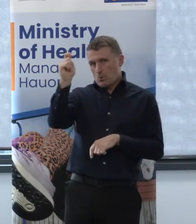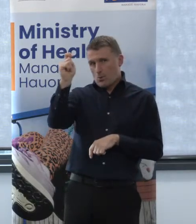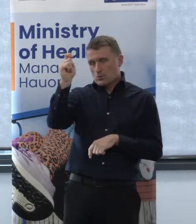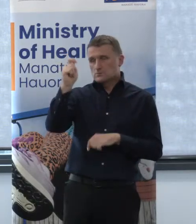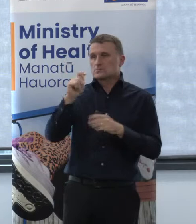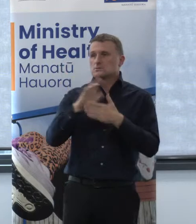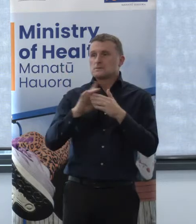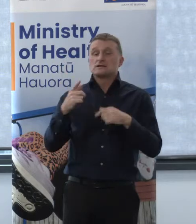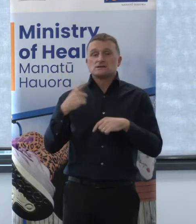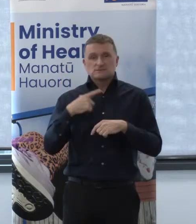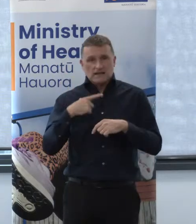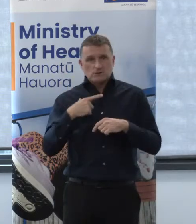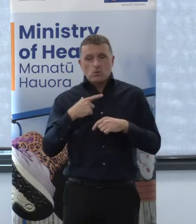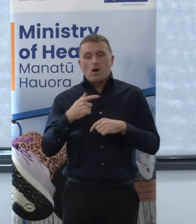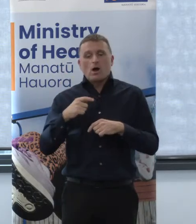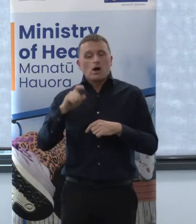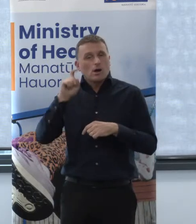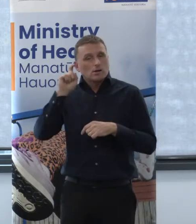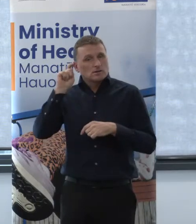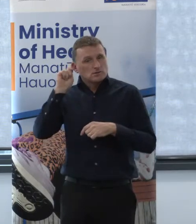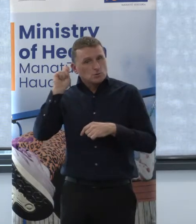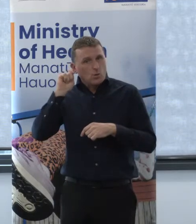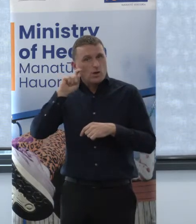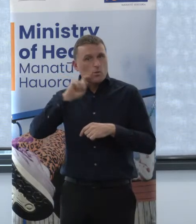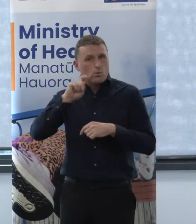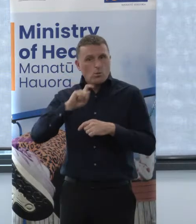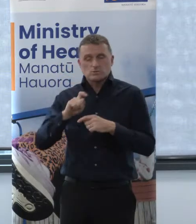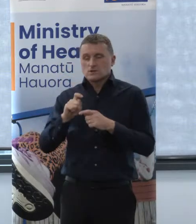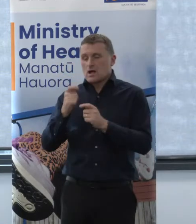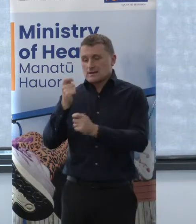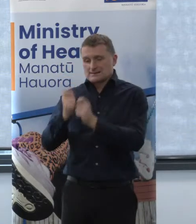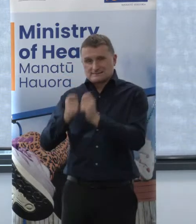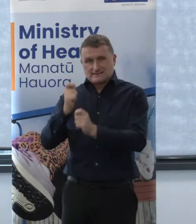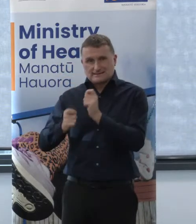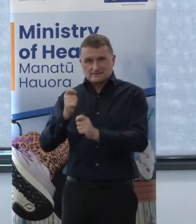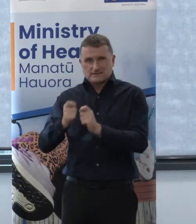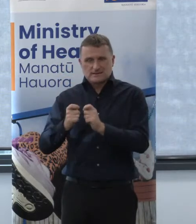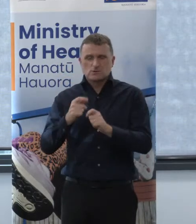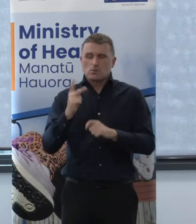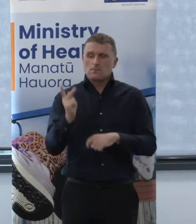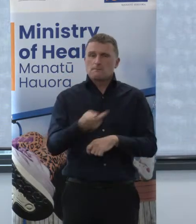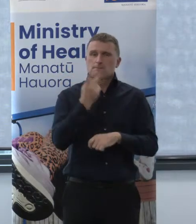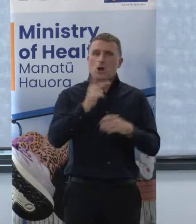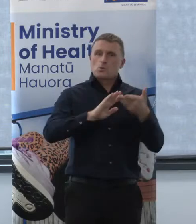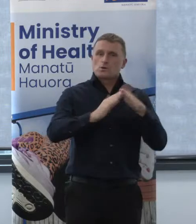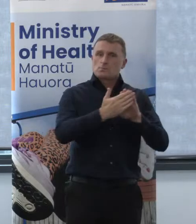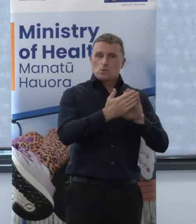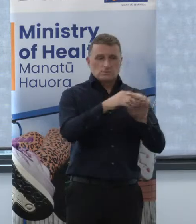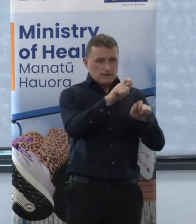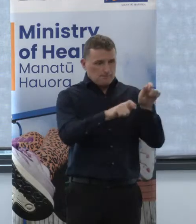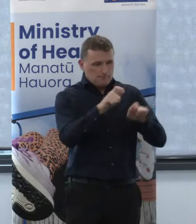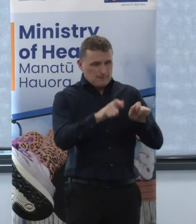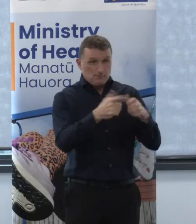cases, and then people for whatever reason do not get tested or do not upload the RAT results, that is why we try to triangulate with the wastewater data which does not rely on people's compliance with the